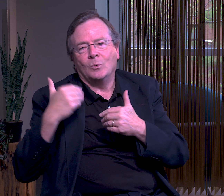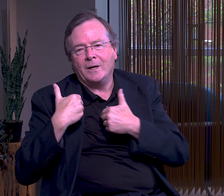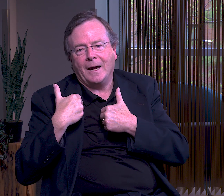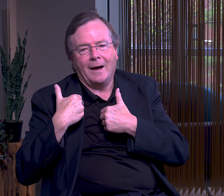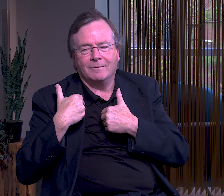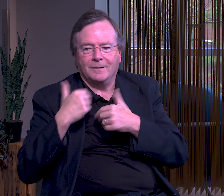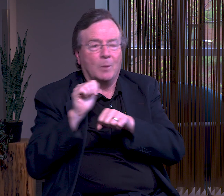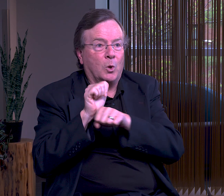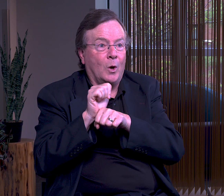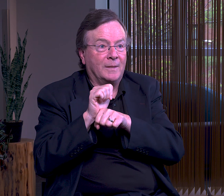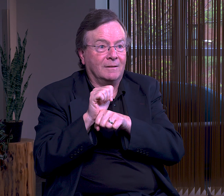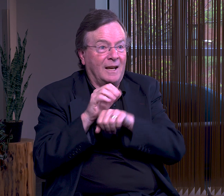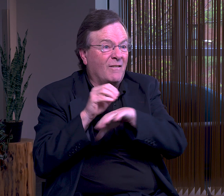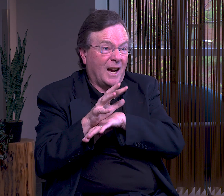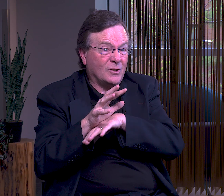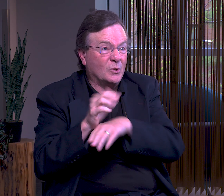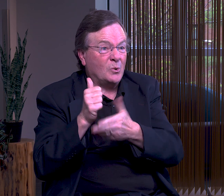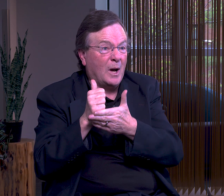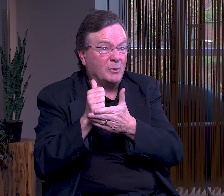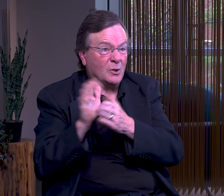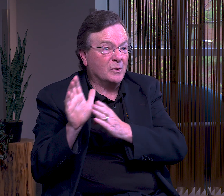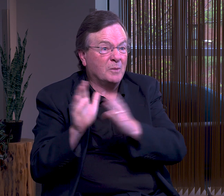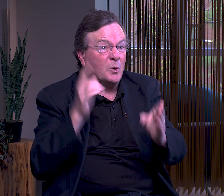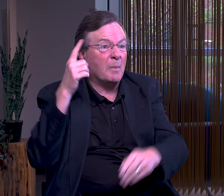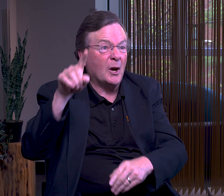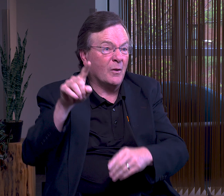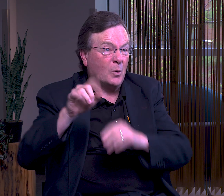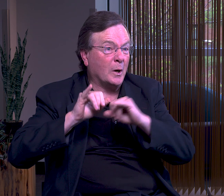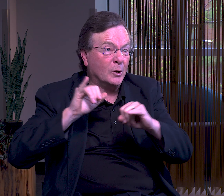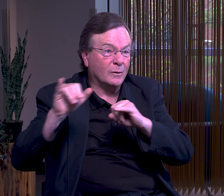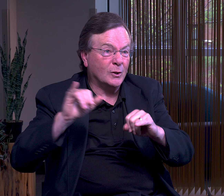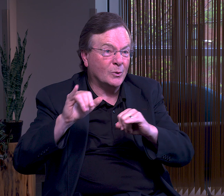We have employment advisors to help students prepare for interviews.